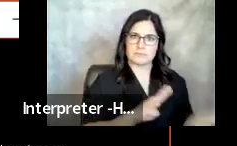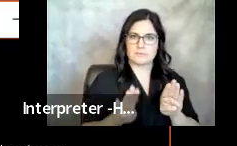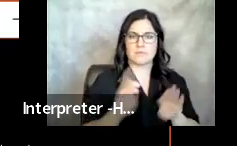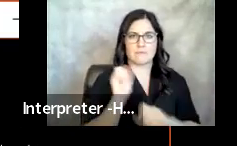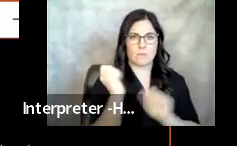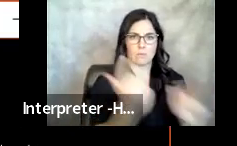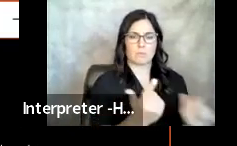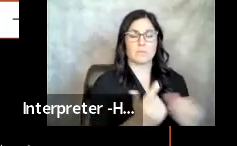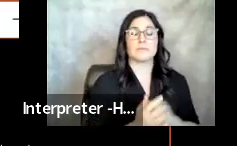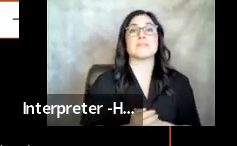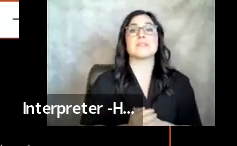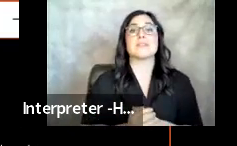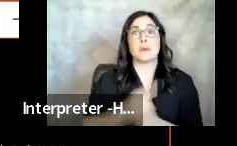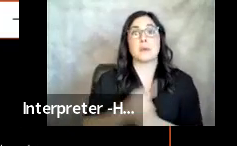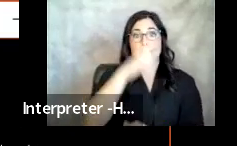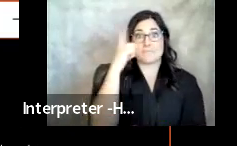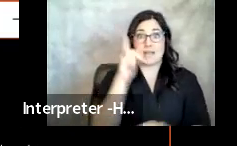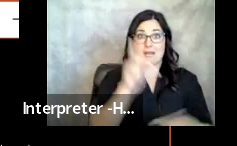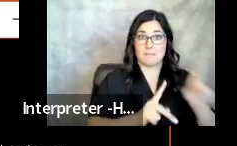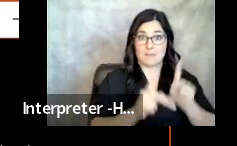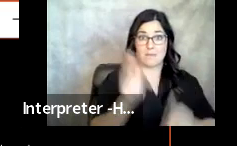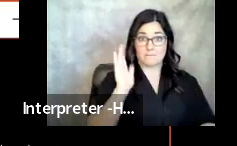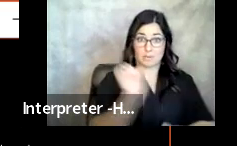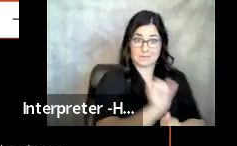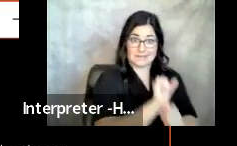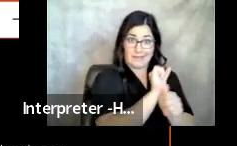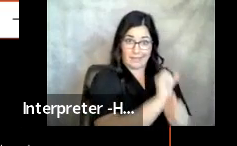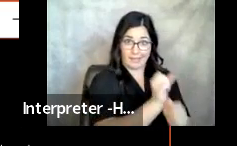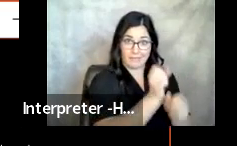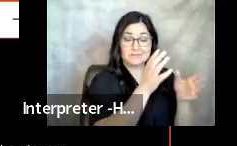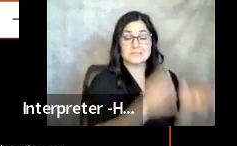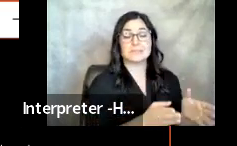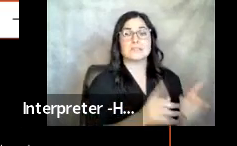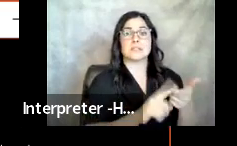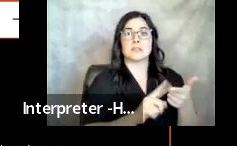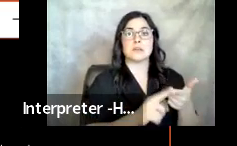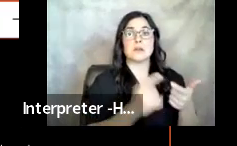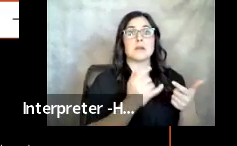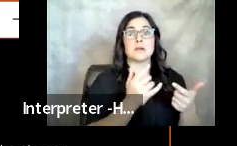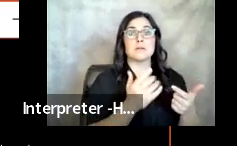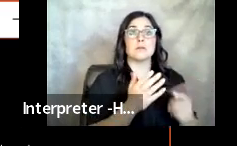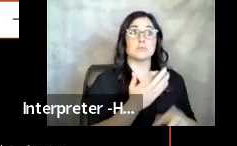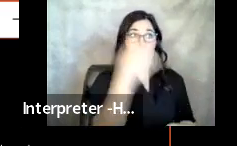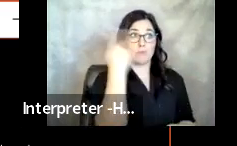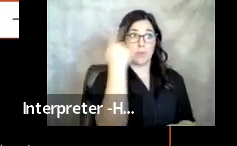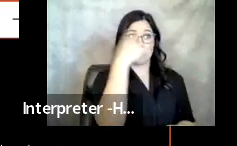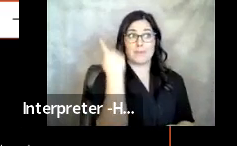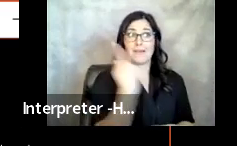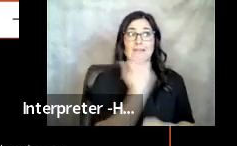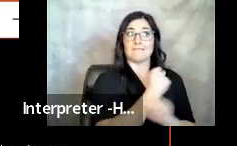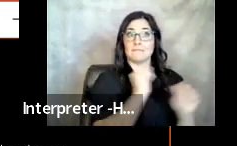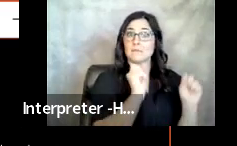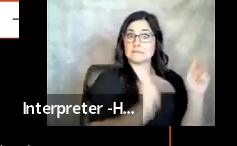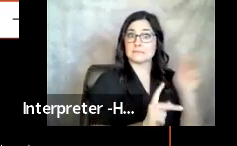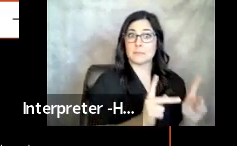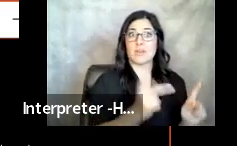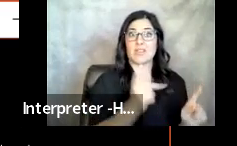Well, are black people, former slaves, but. Also free folks who had been free black folks. Are they. Citizens of the United. States?